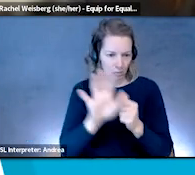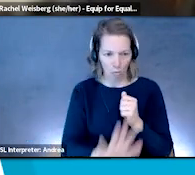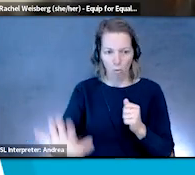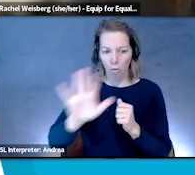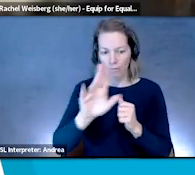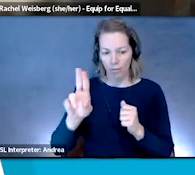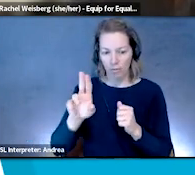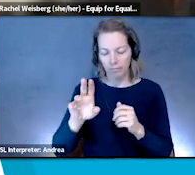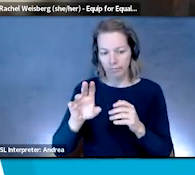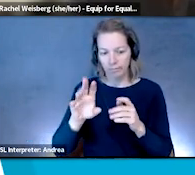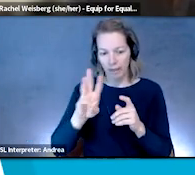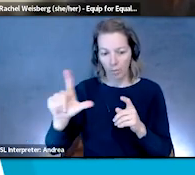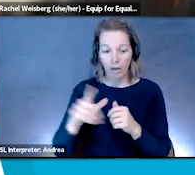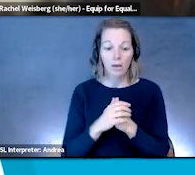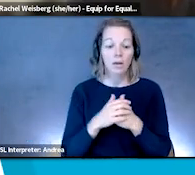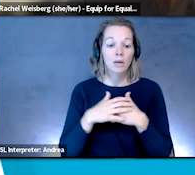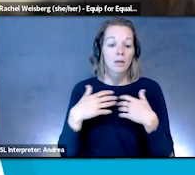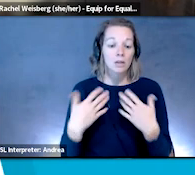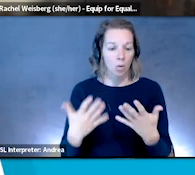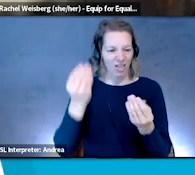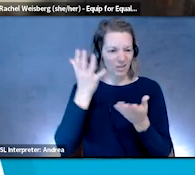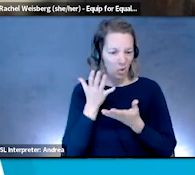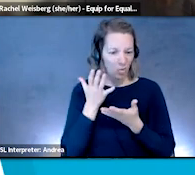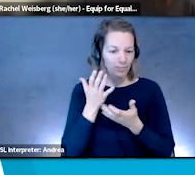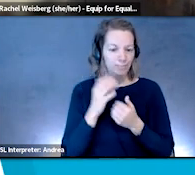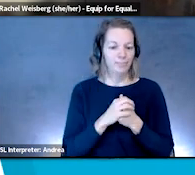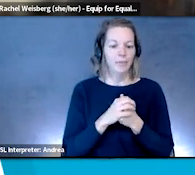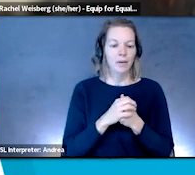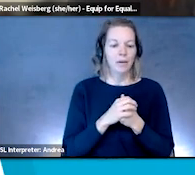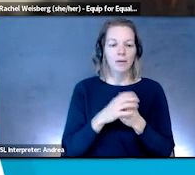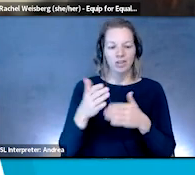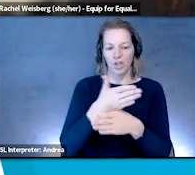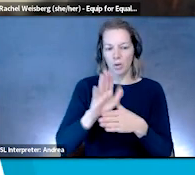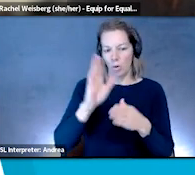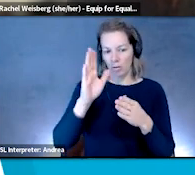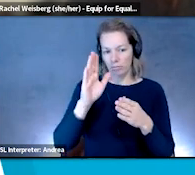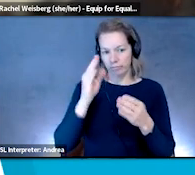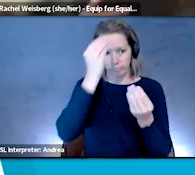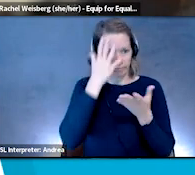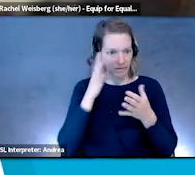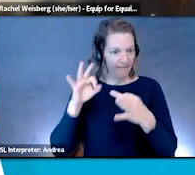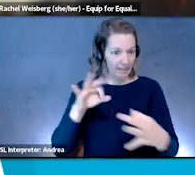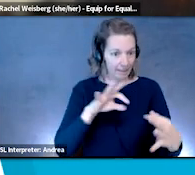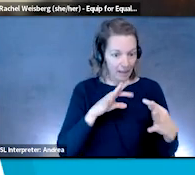CUSTOMERS AND OUR EXPERIENCES AND HELPING ALL SORTS OF APPLICANTS WITH DIABILITIES ACROSS ILLINOIS.